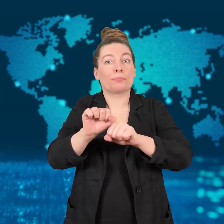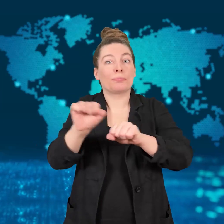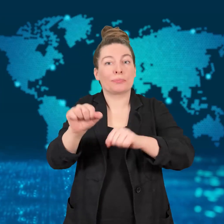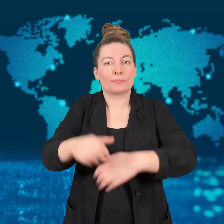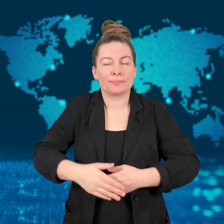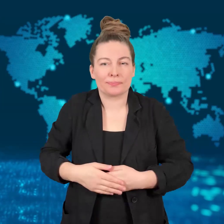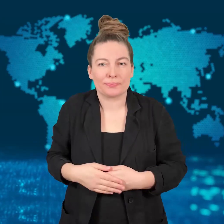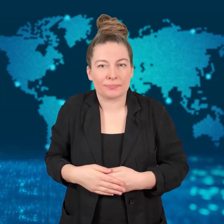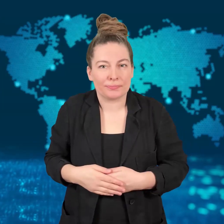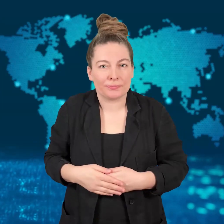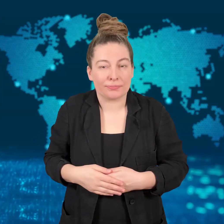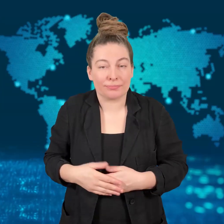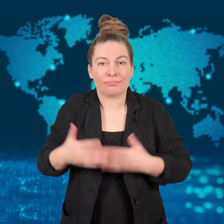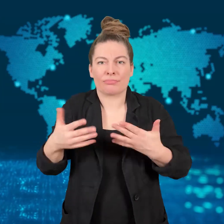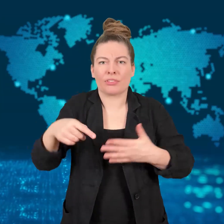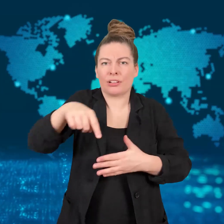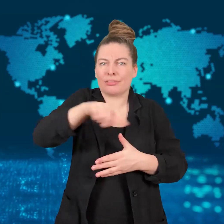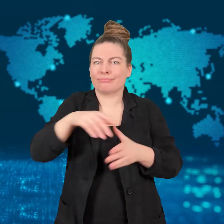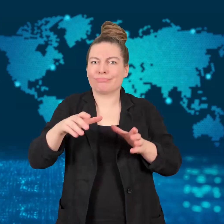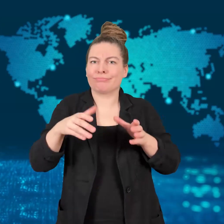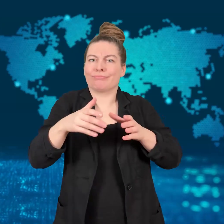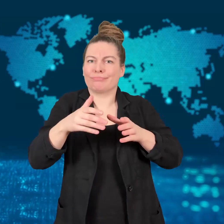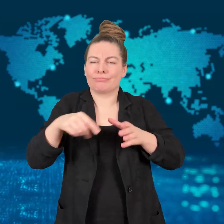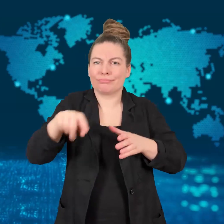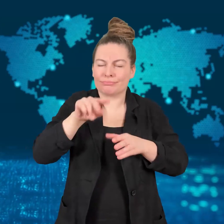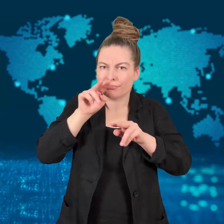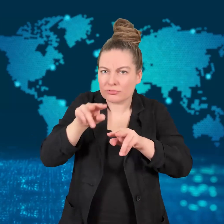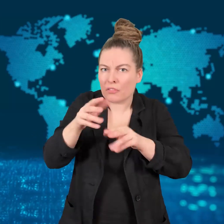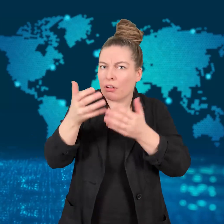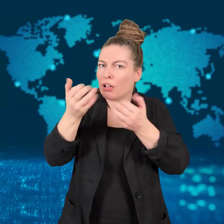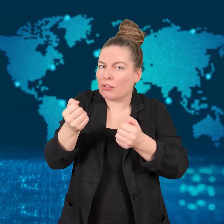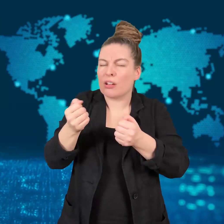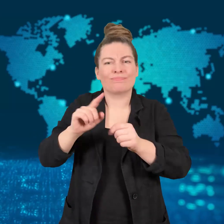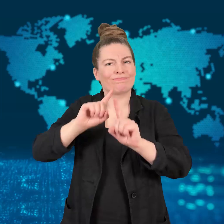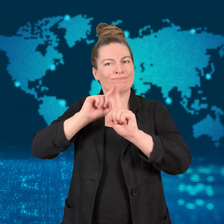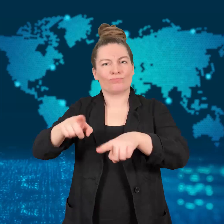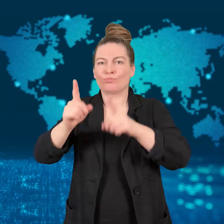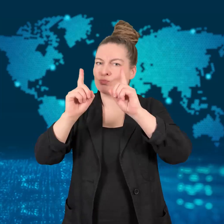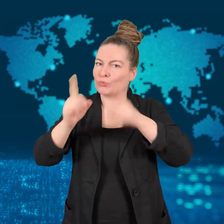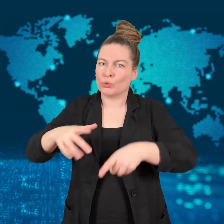do a full survey of the area before continuing with